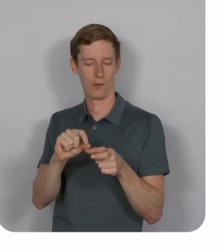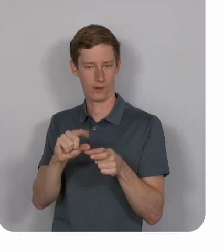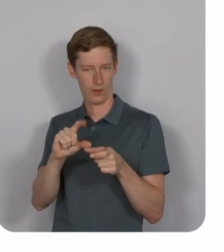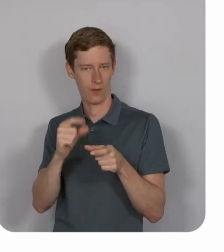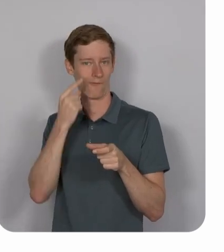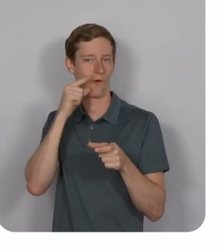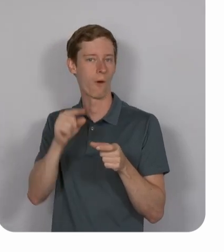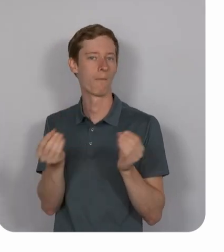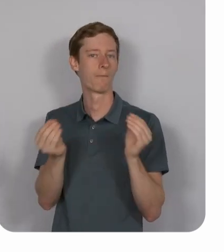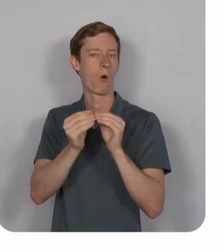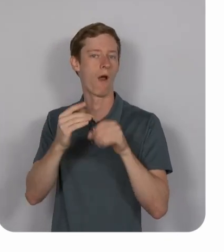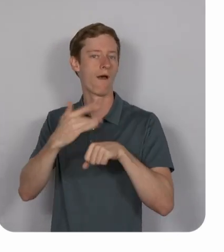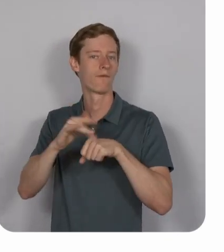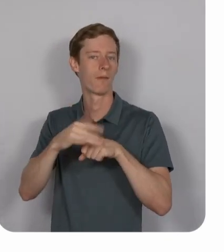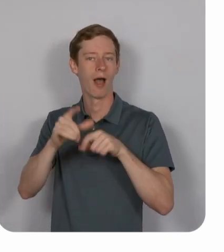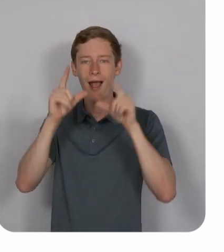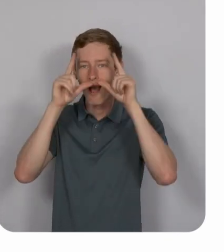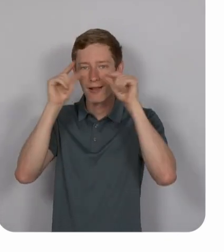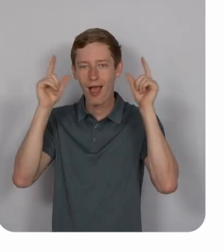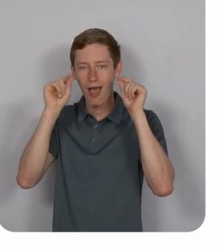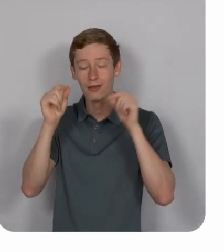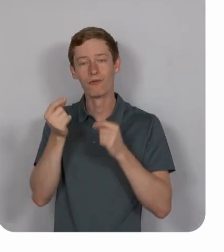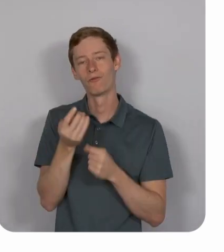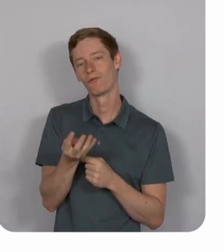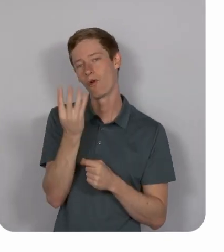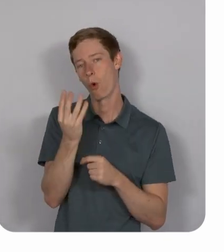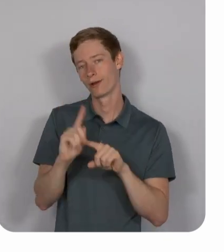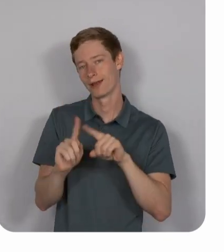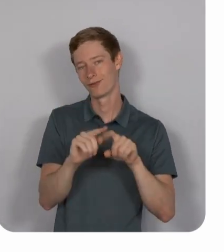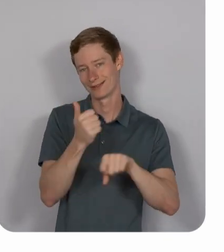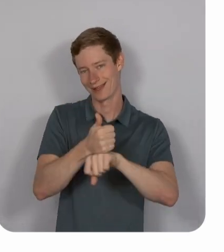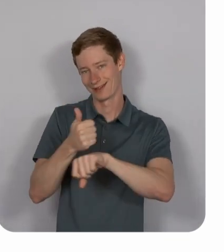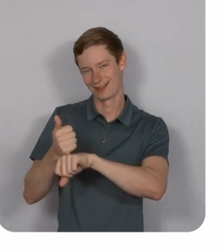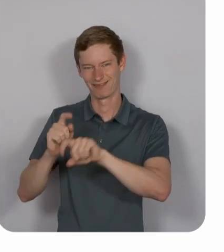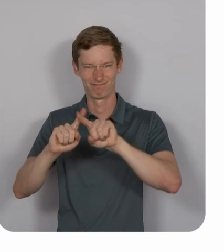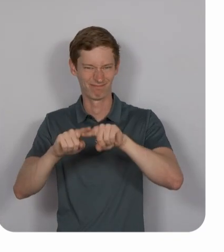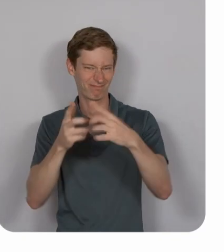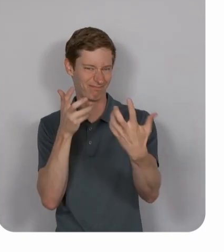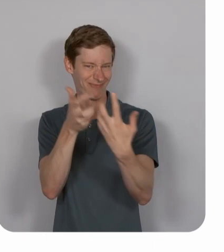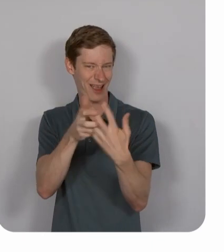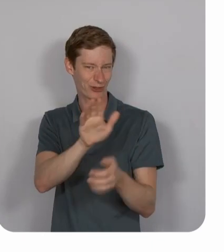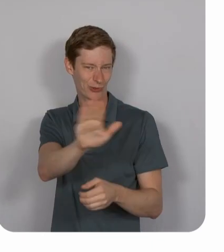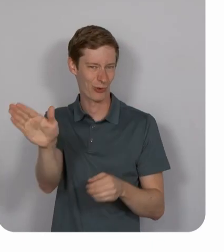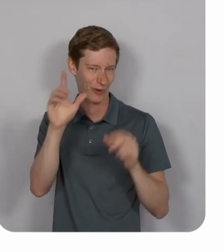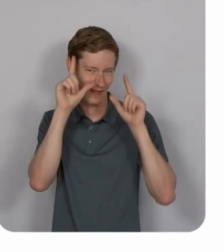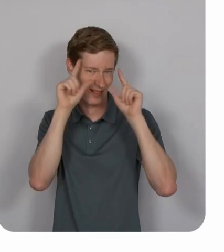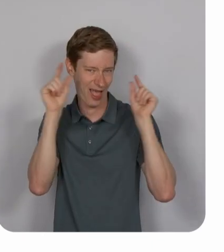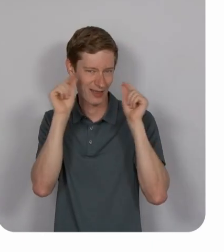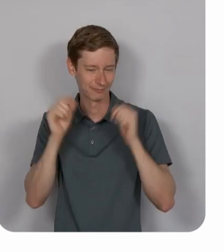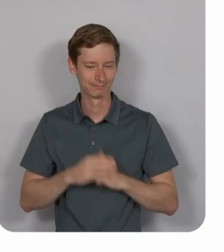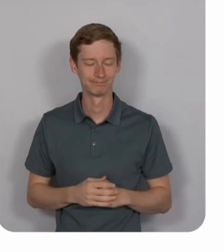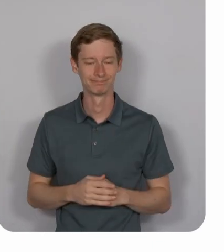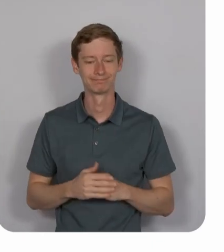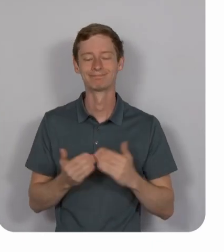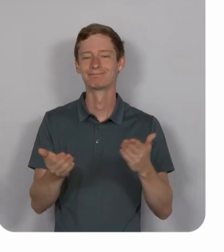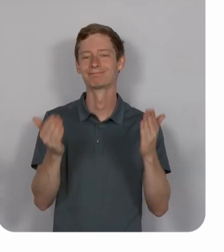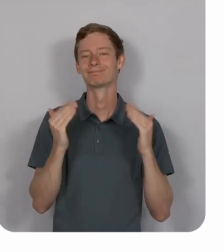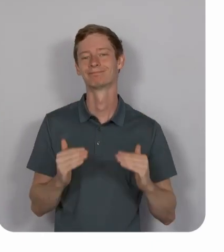choosing between four different settings based on the size of your glasses. Now let’s talk about the weight of the Quest 3.